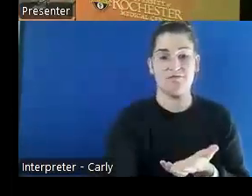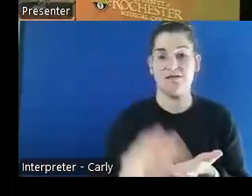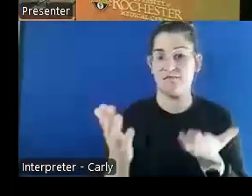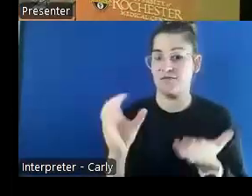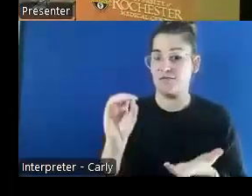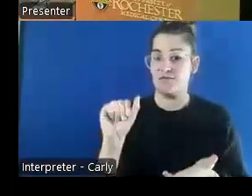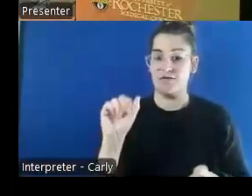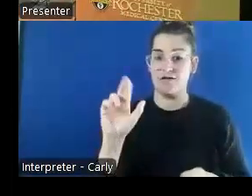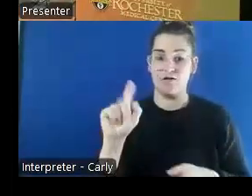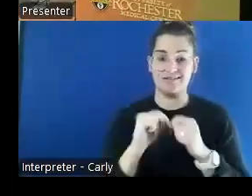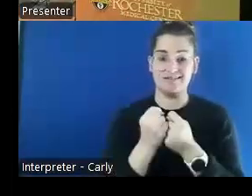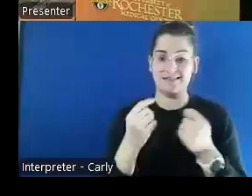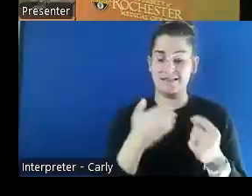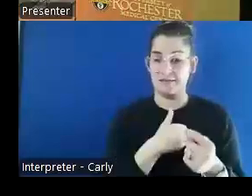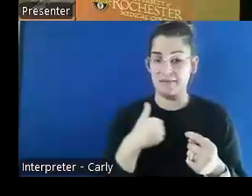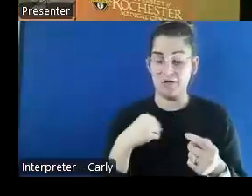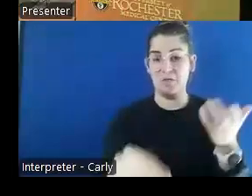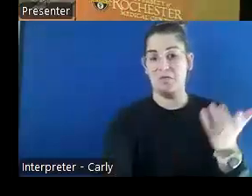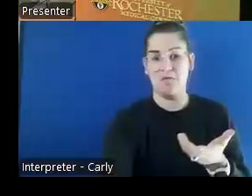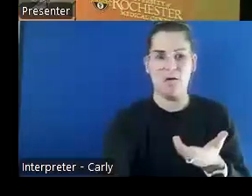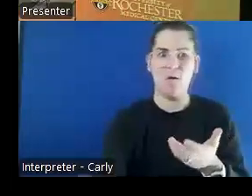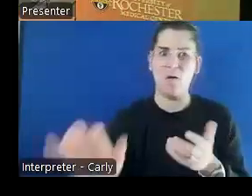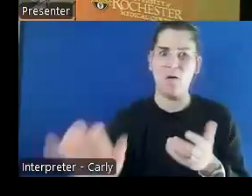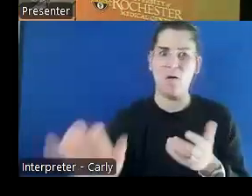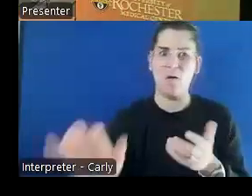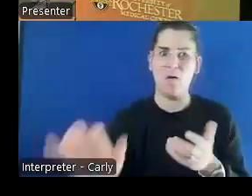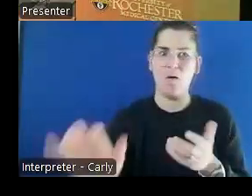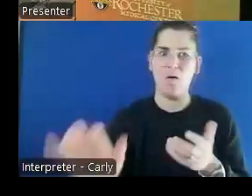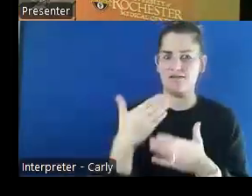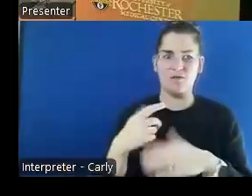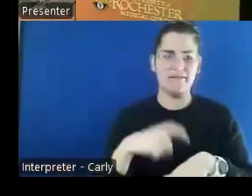of adopted this person who said oh Jim can't ever get here on time I'm G to call and make sure we